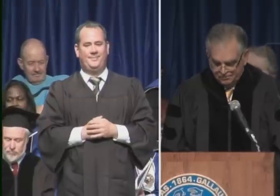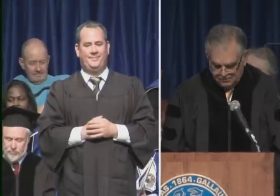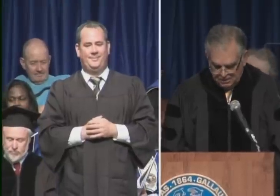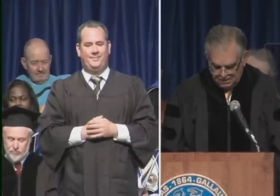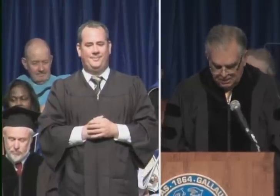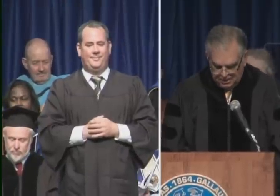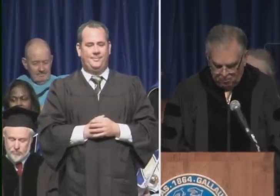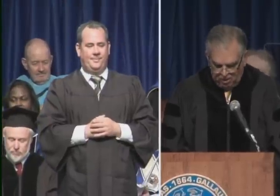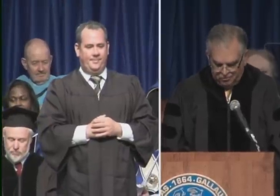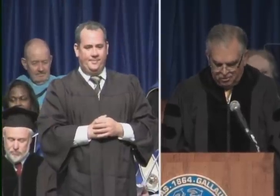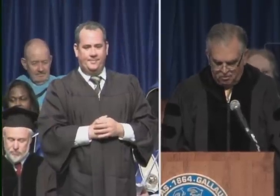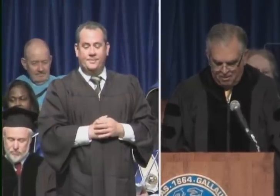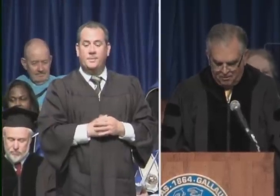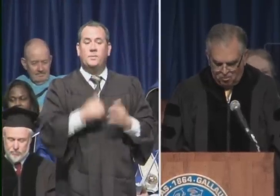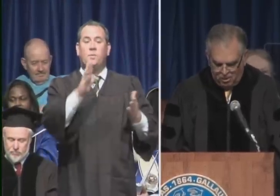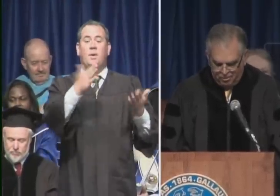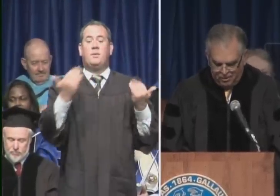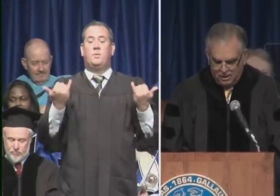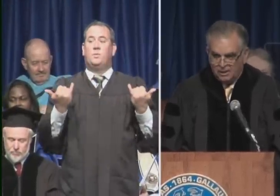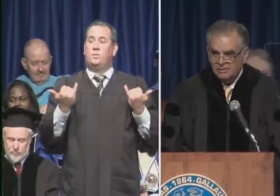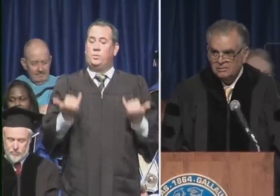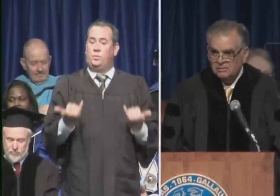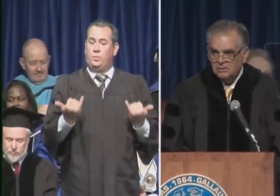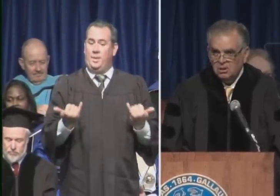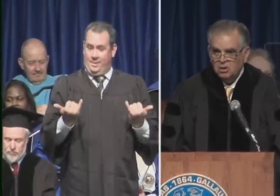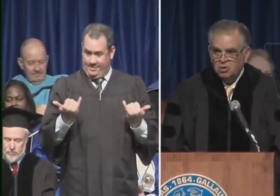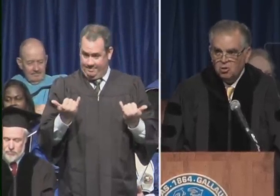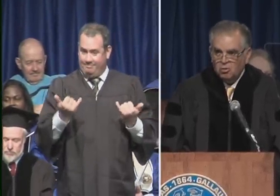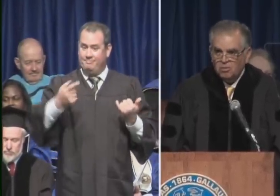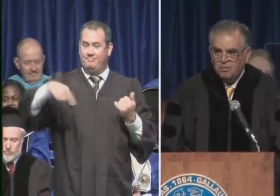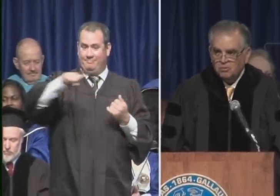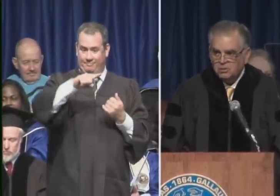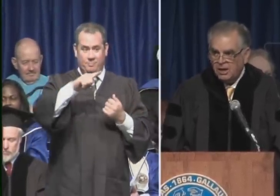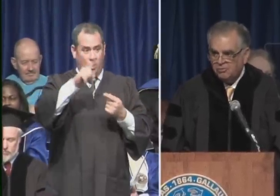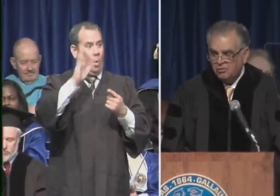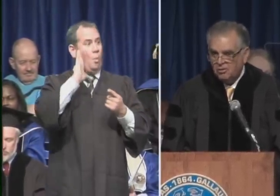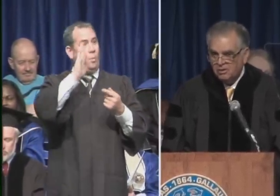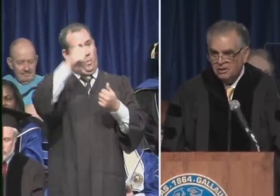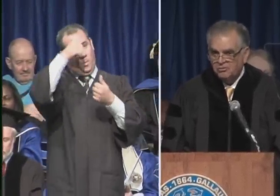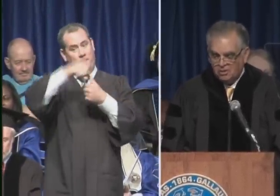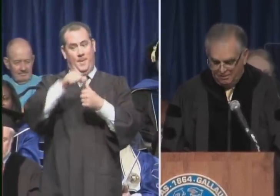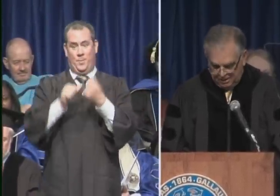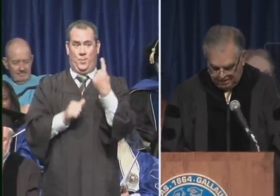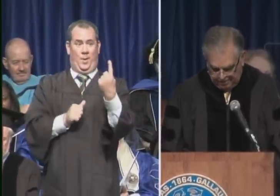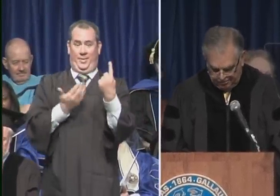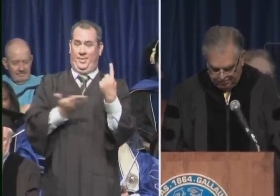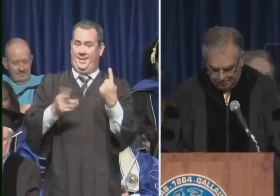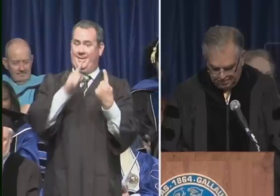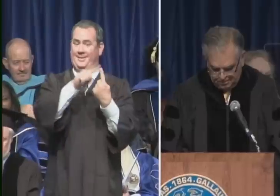Today I want you to remember one thing: Your potential is limitless.